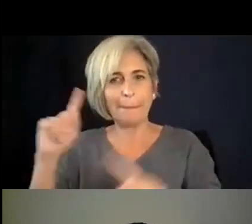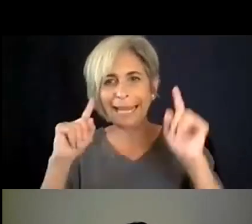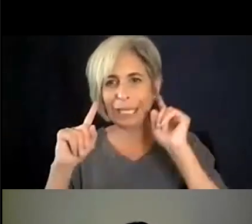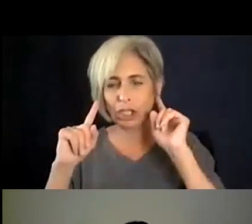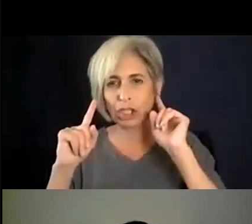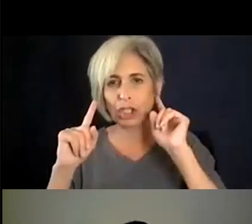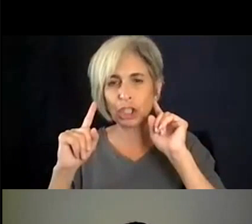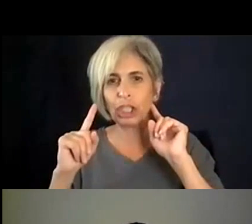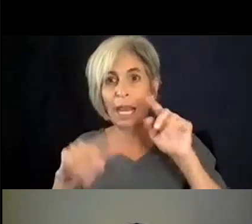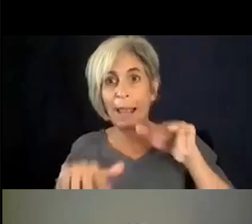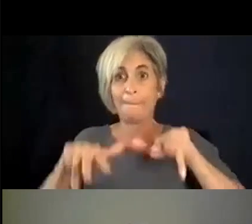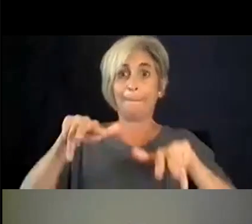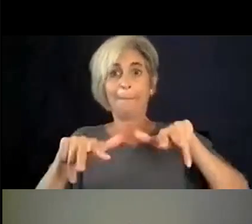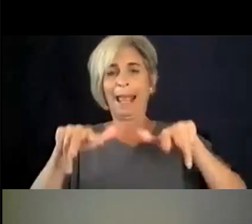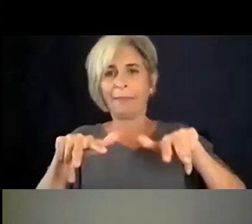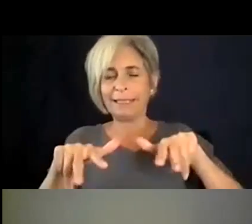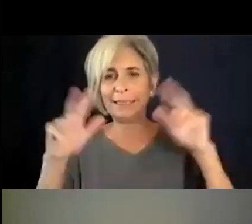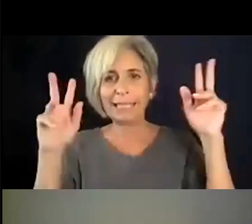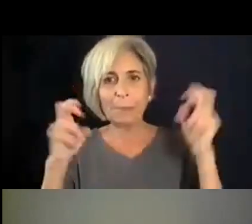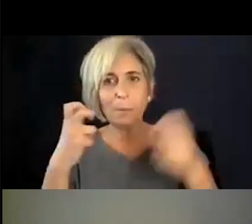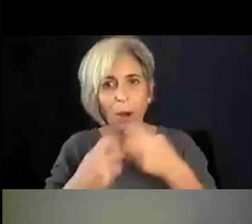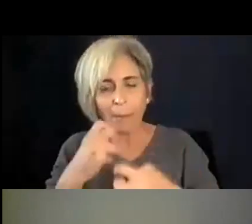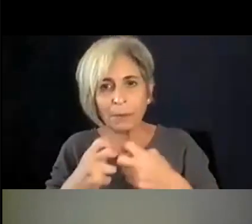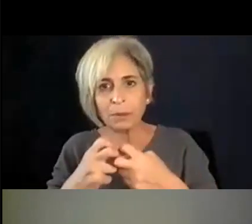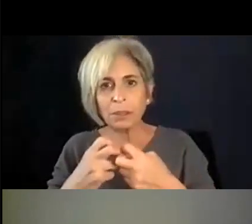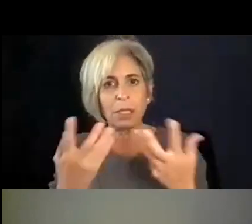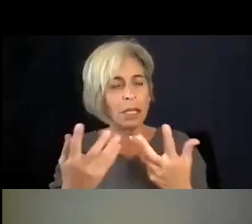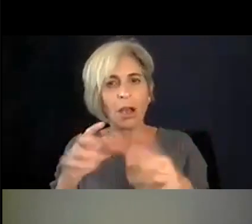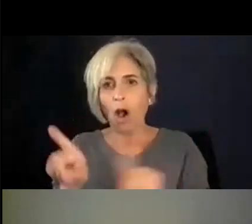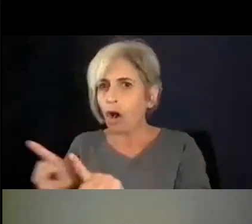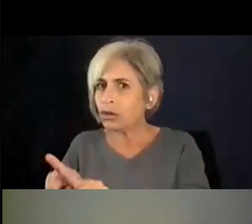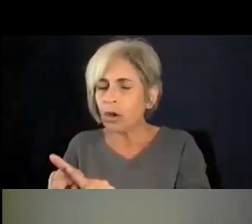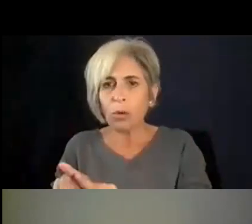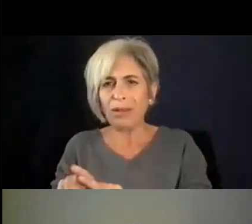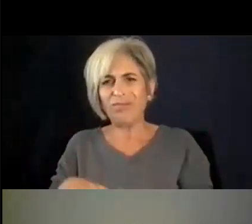issues which caused me to experience prolonged bouts of motion sickness and nausea.